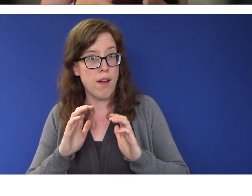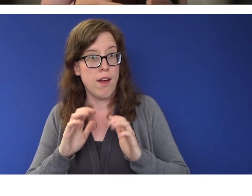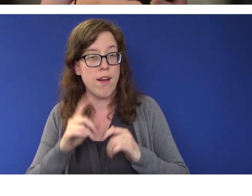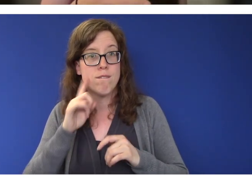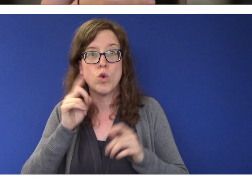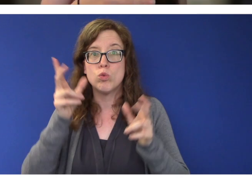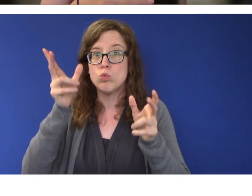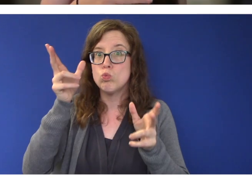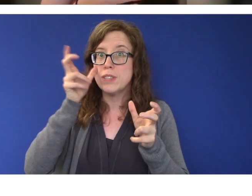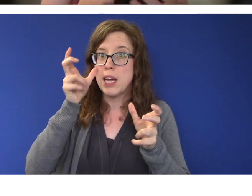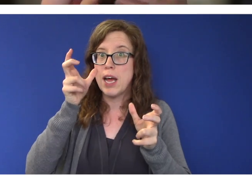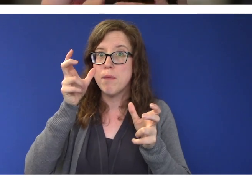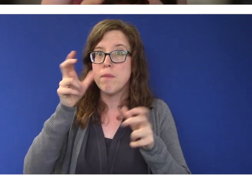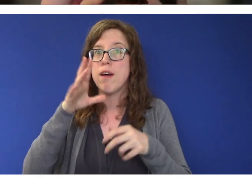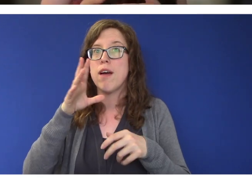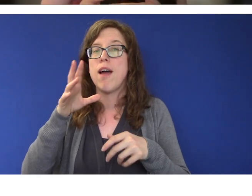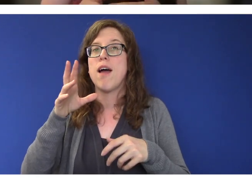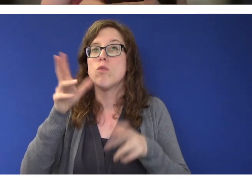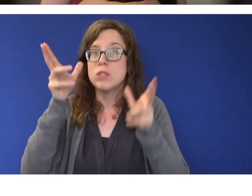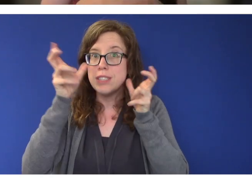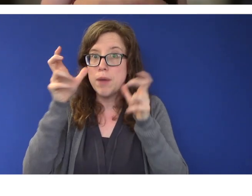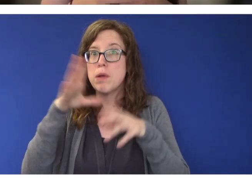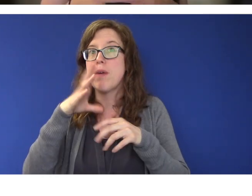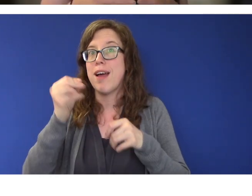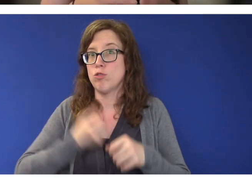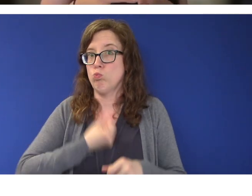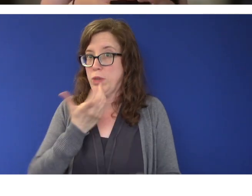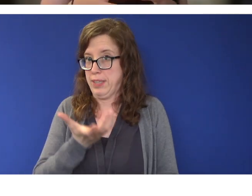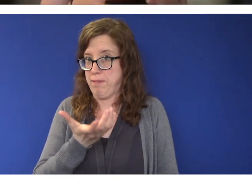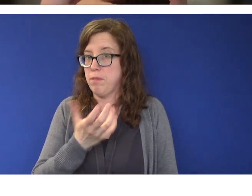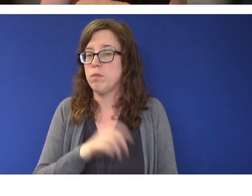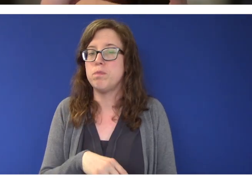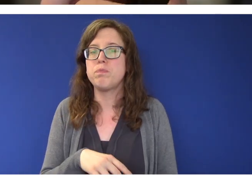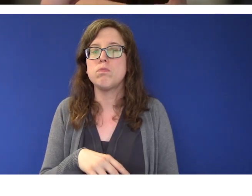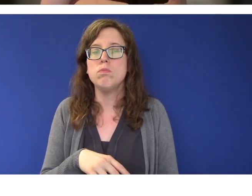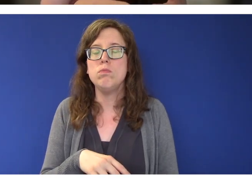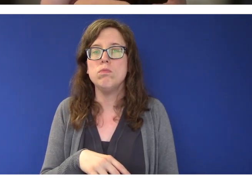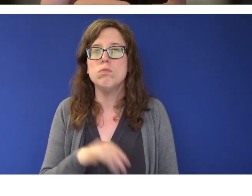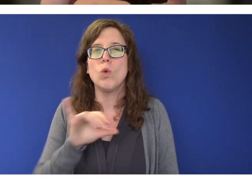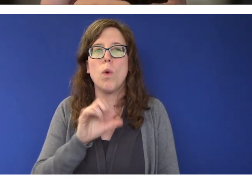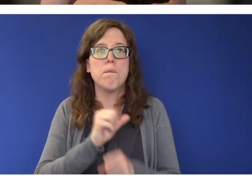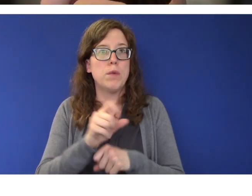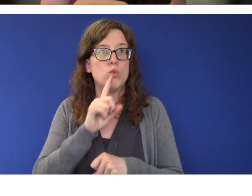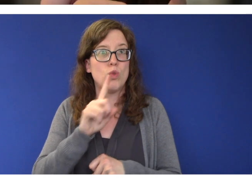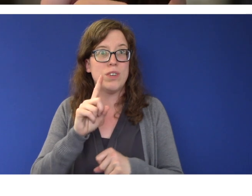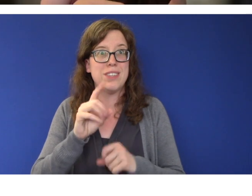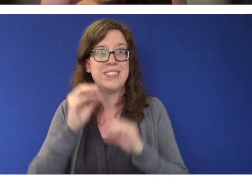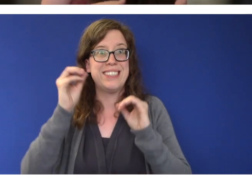for both that receptive and expressive piece. And additionally, making sure that the teacher of the